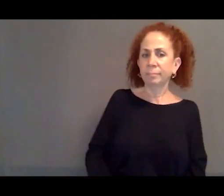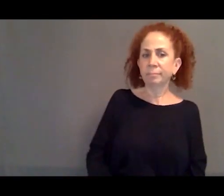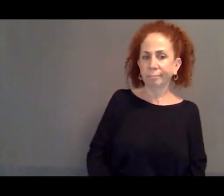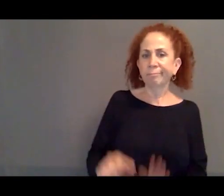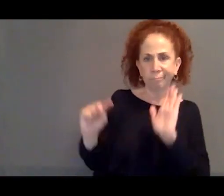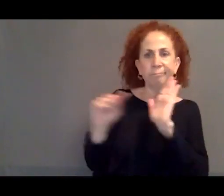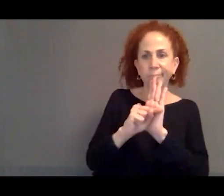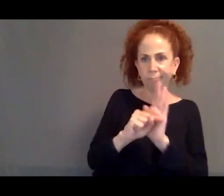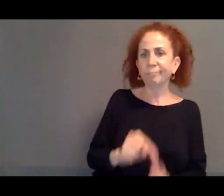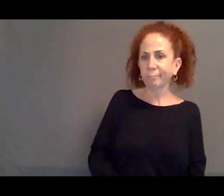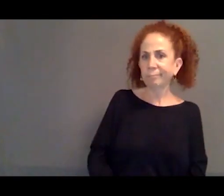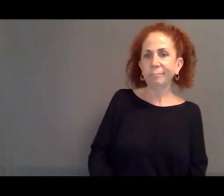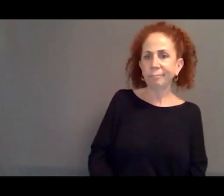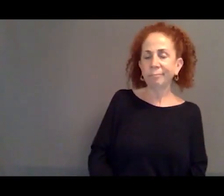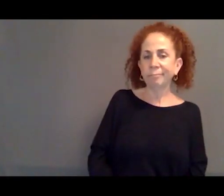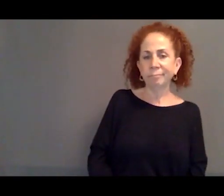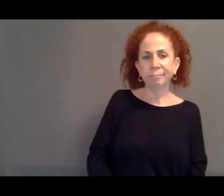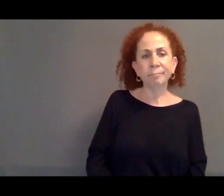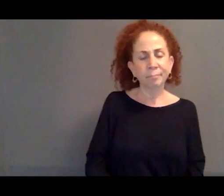in sort of disapproving terms.